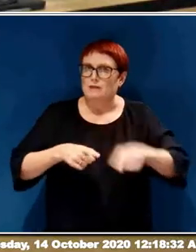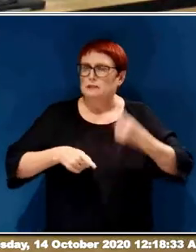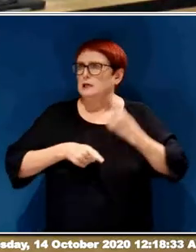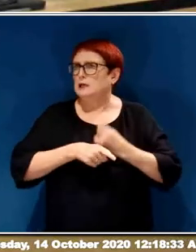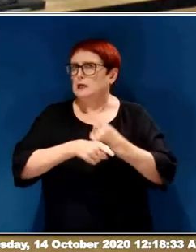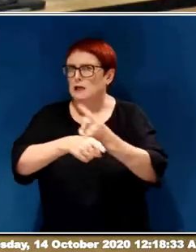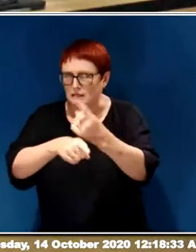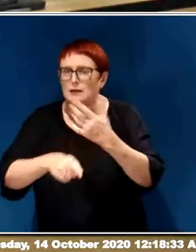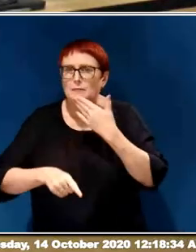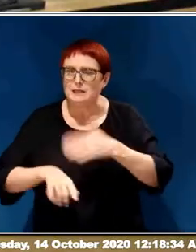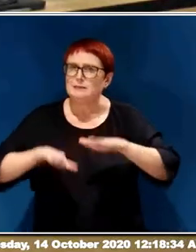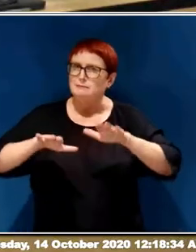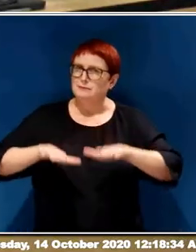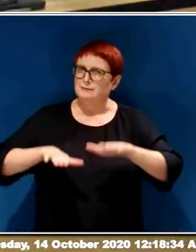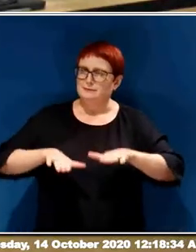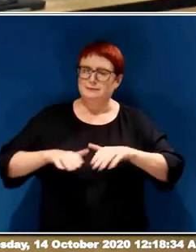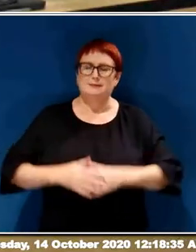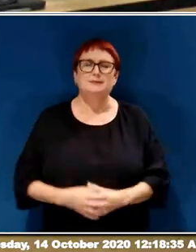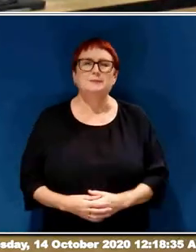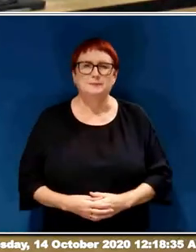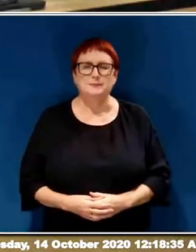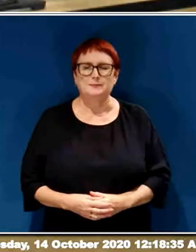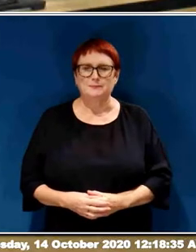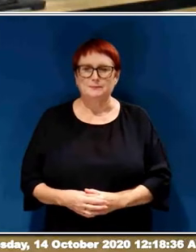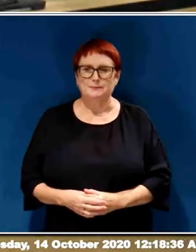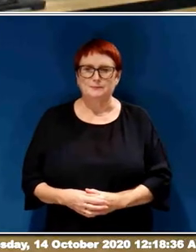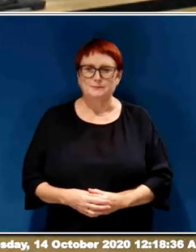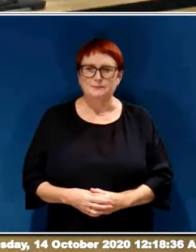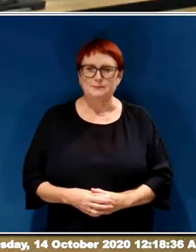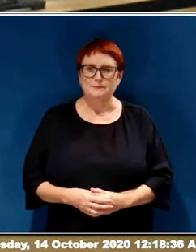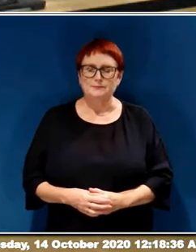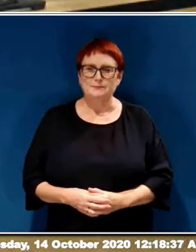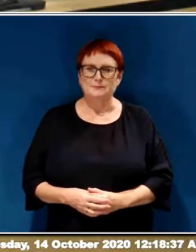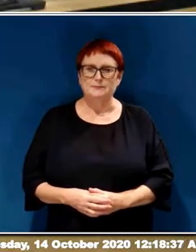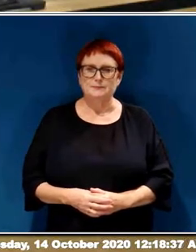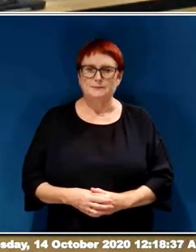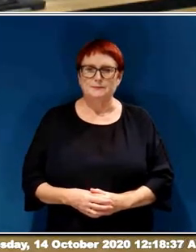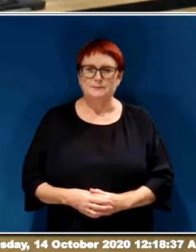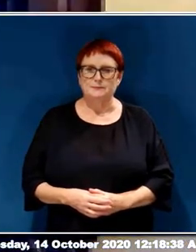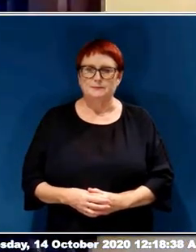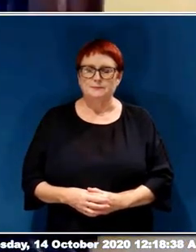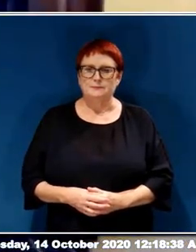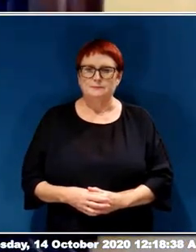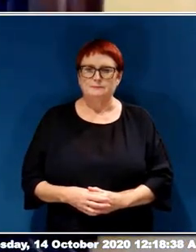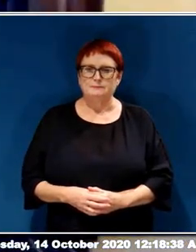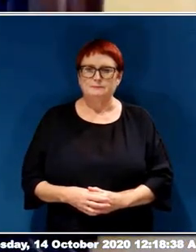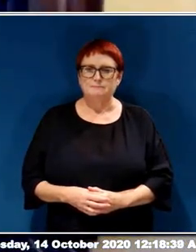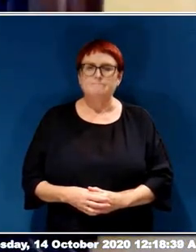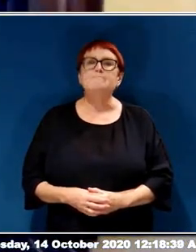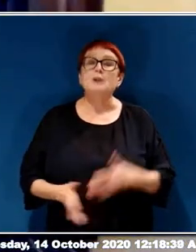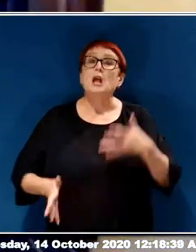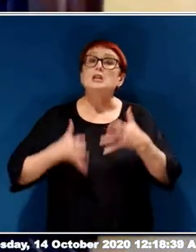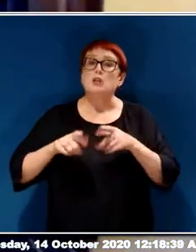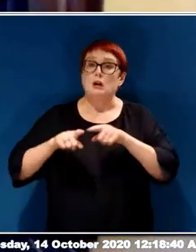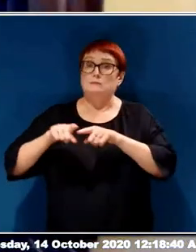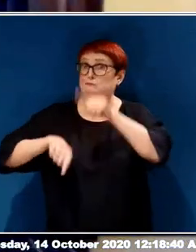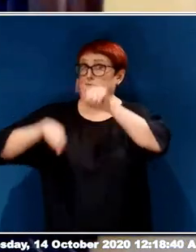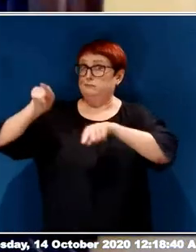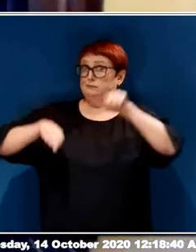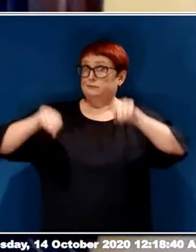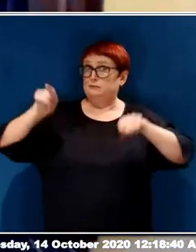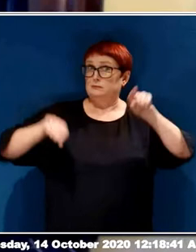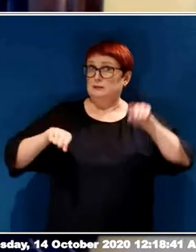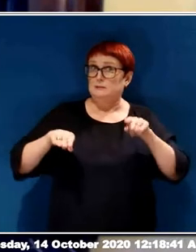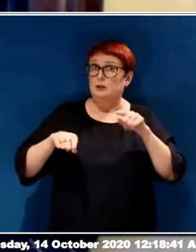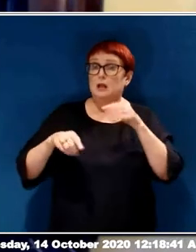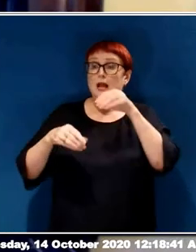Differentiation is --- in education, is understood as a model of flexibility in